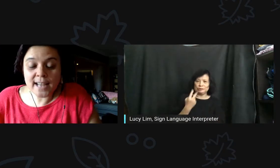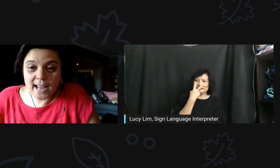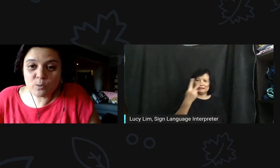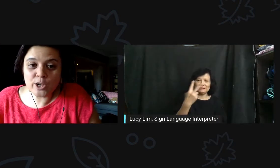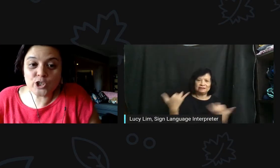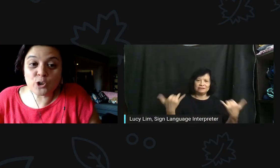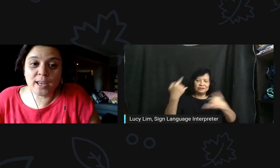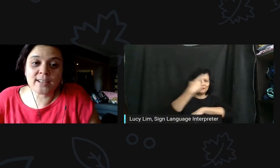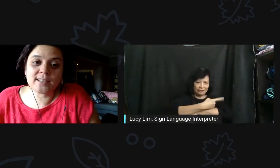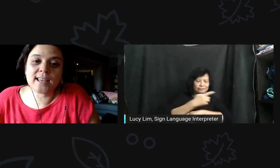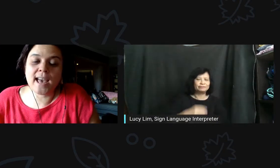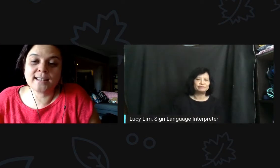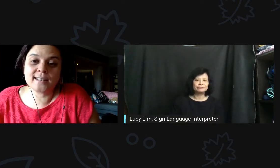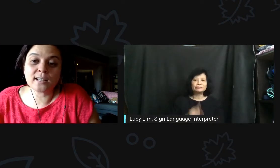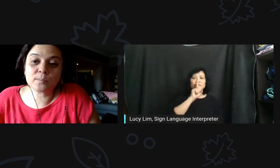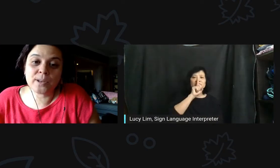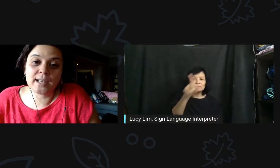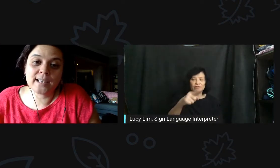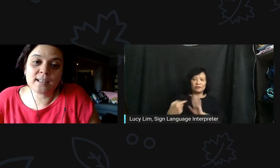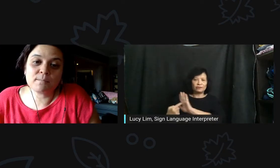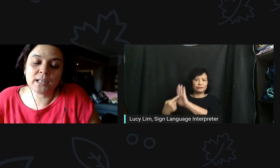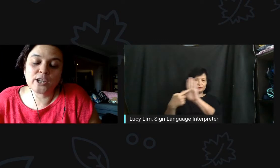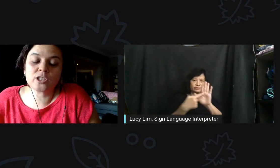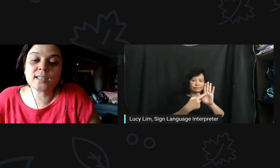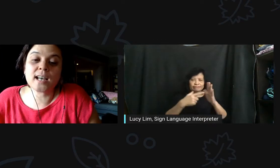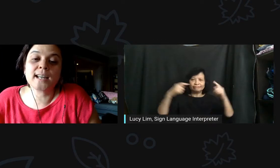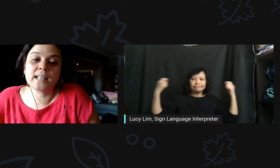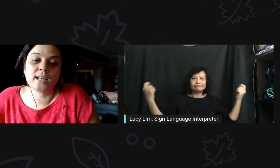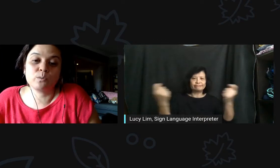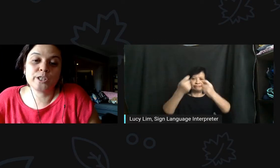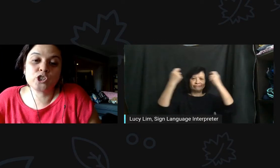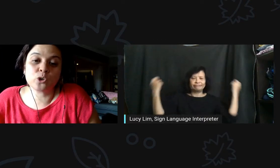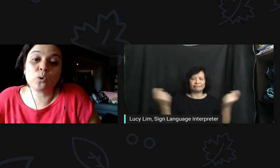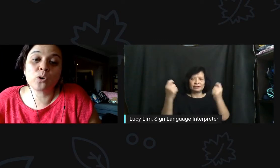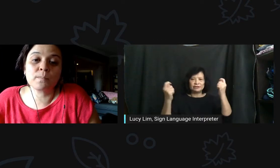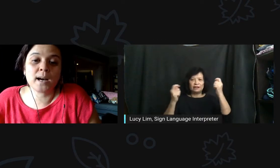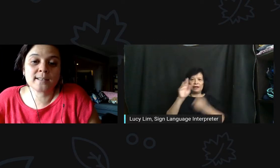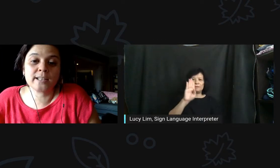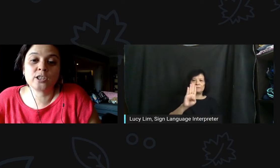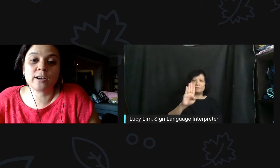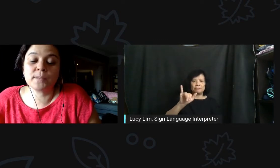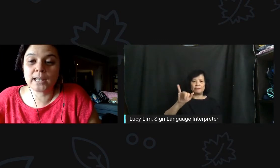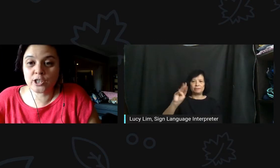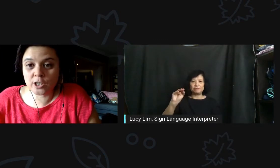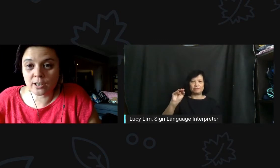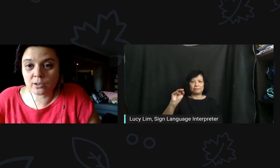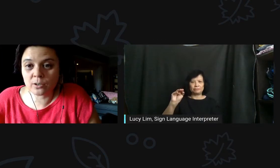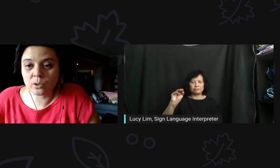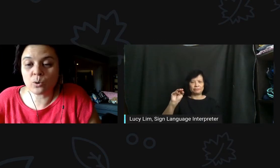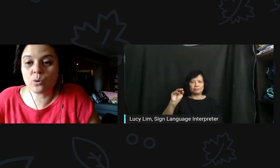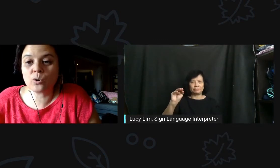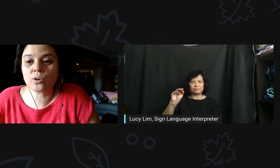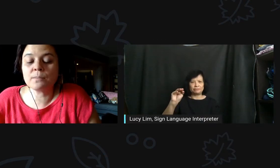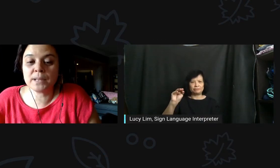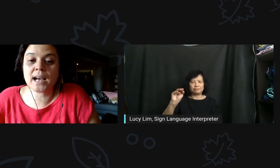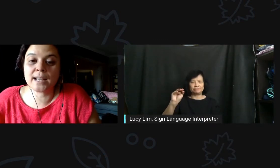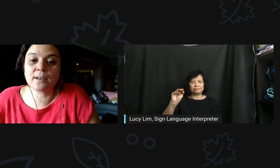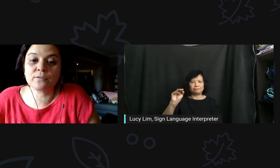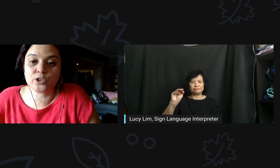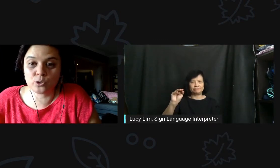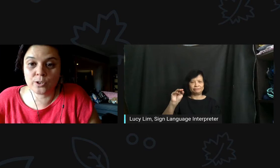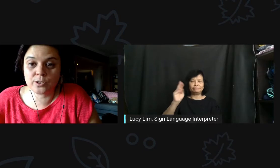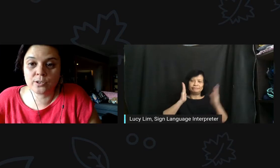Today we are showcasing and celebrating Malaysian Sign Language or Bahasa Isyarat Malaysia (BIM)